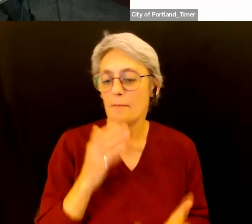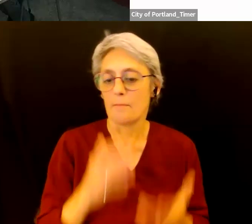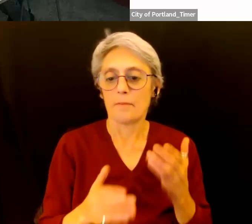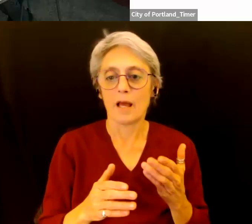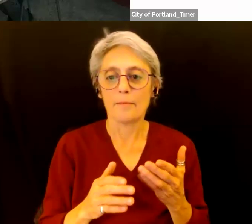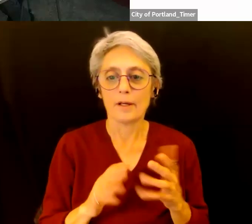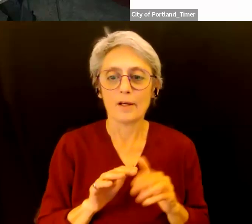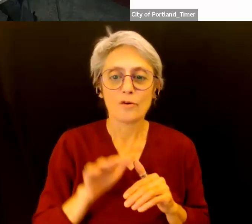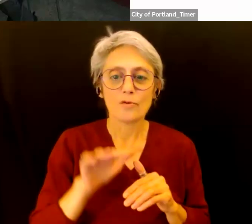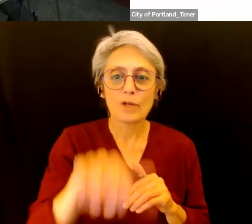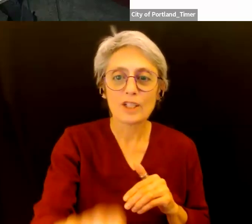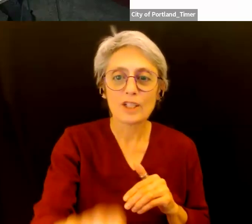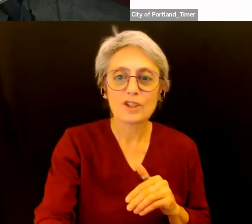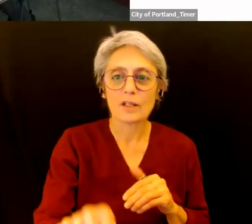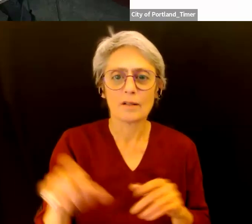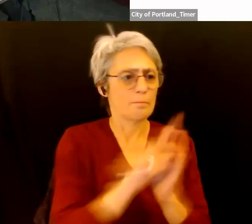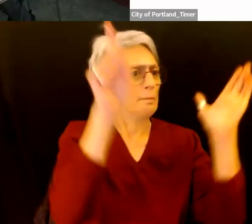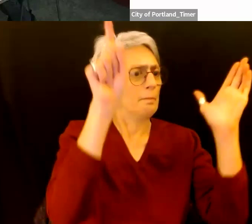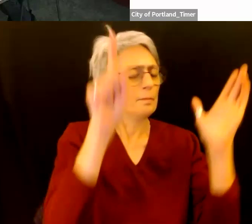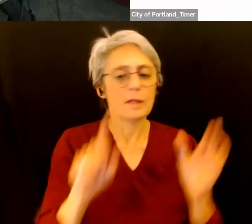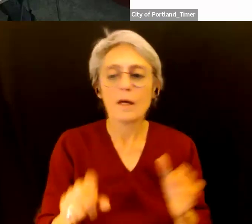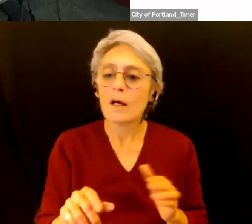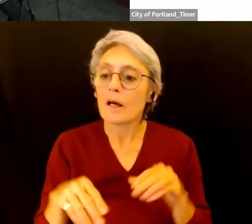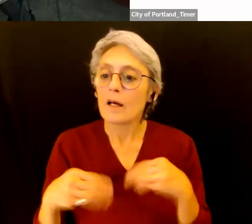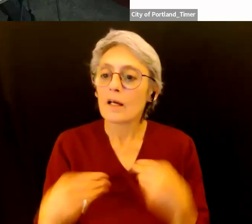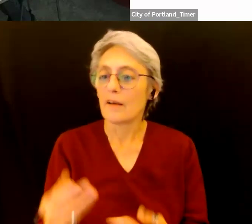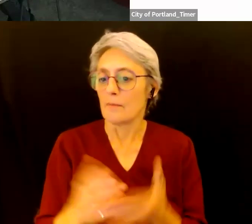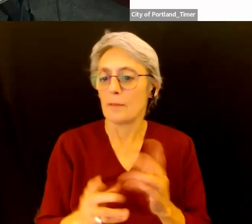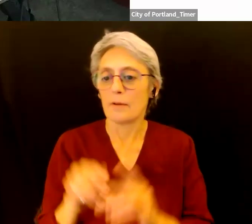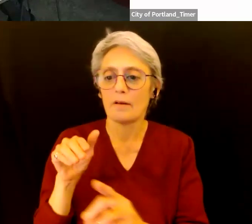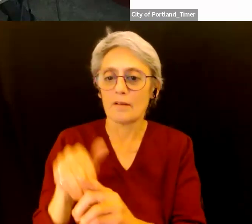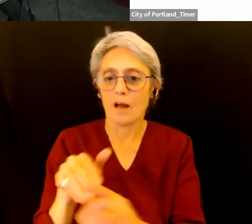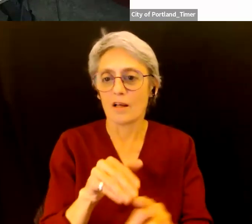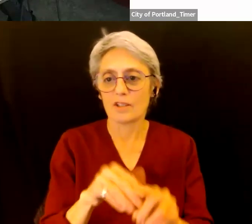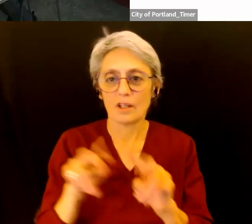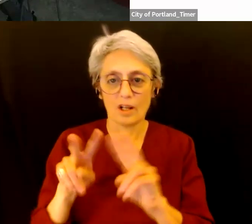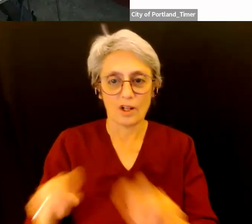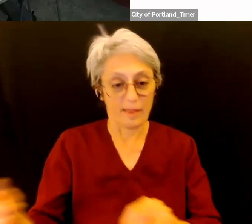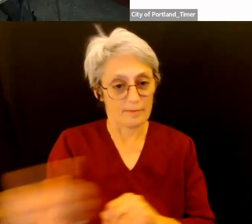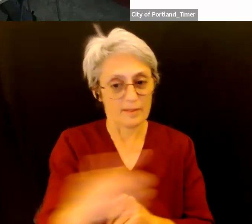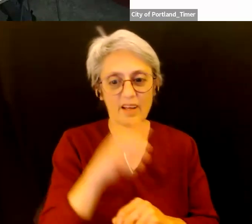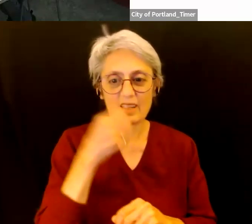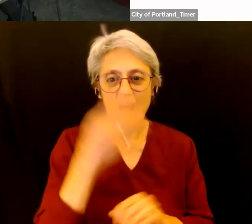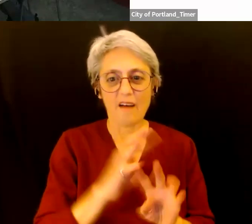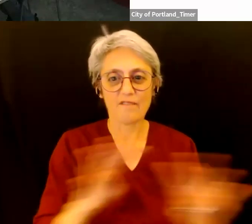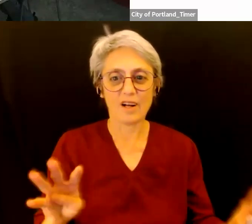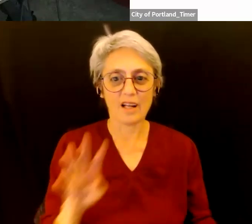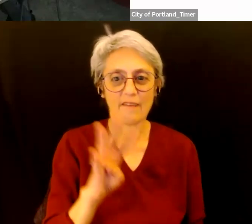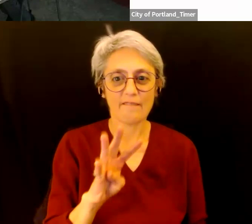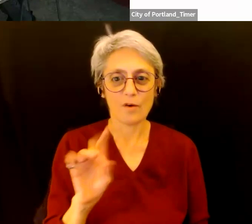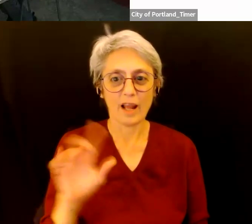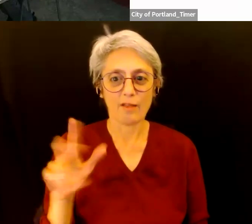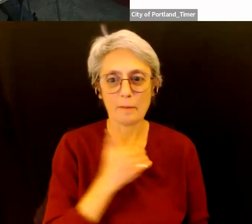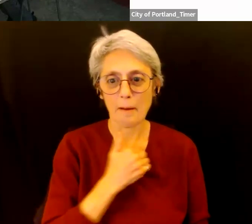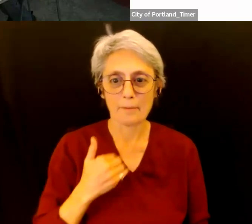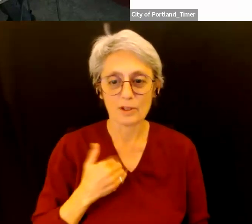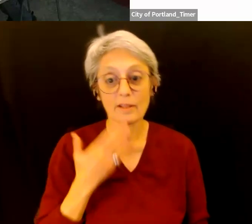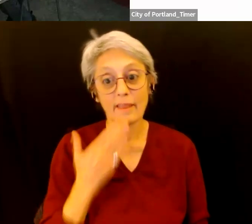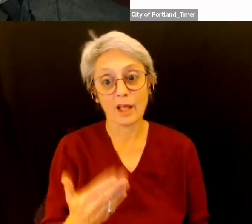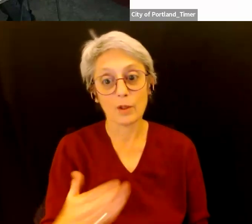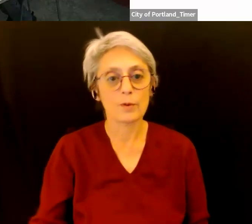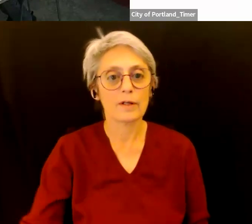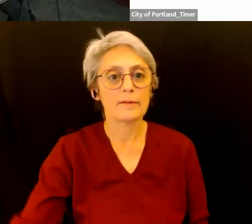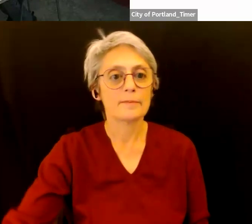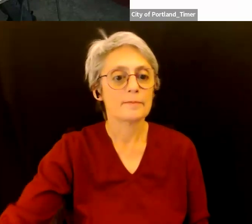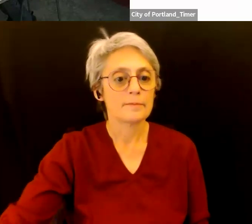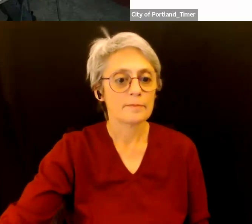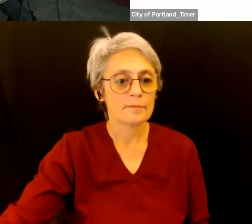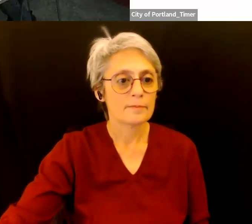And ask them to look at themselves instead of looking at frontline 483 members. Thanks.